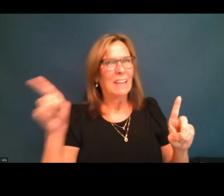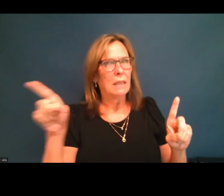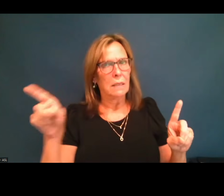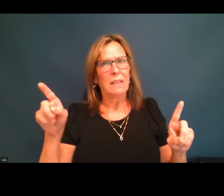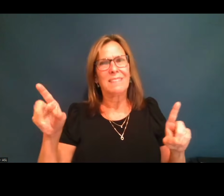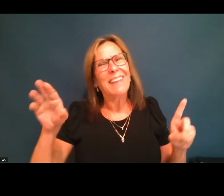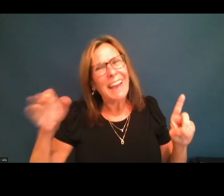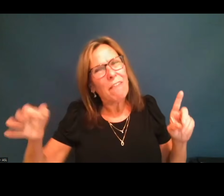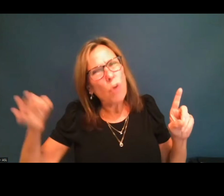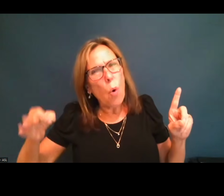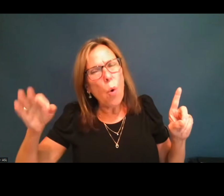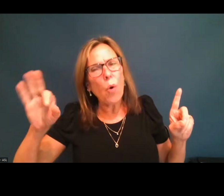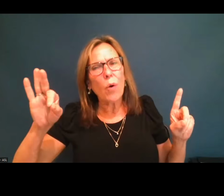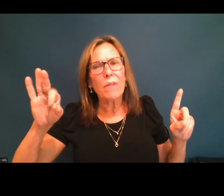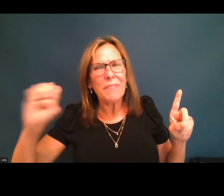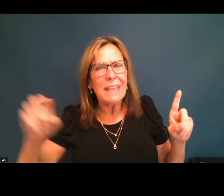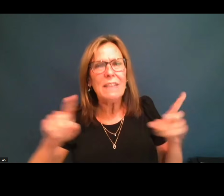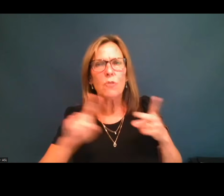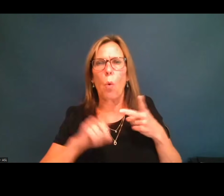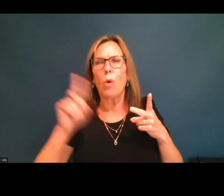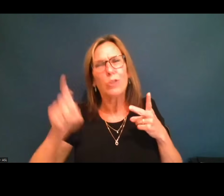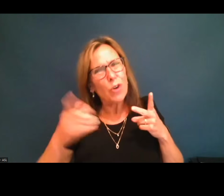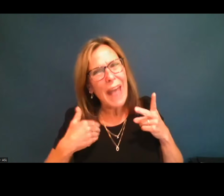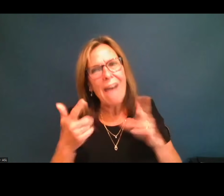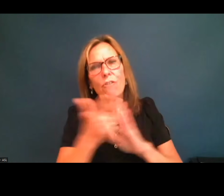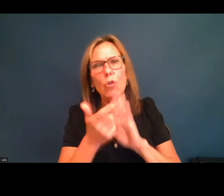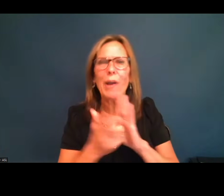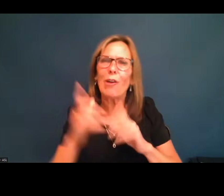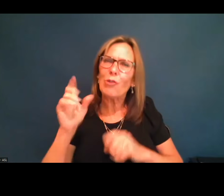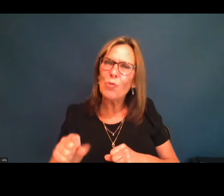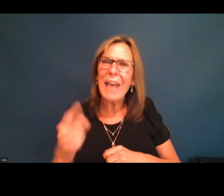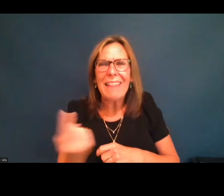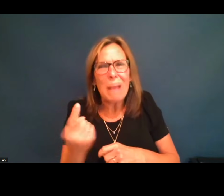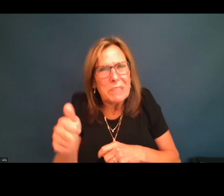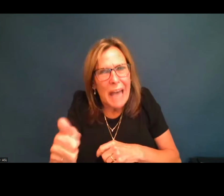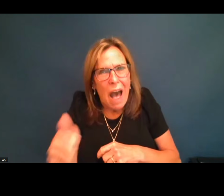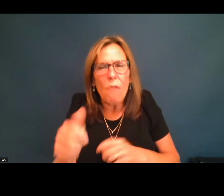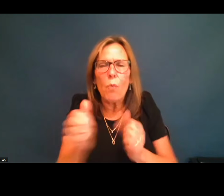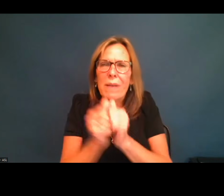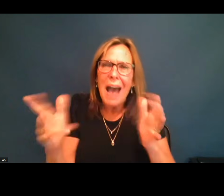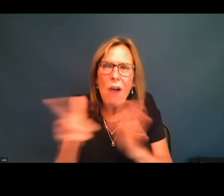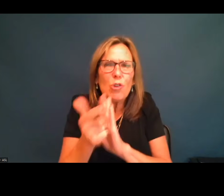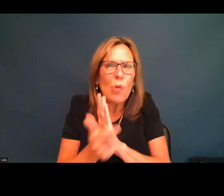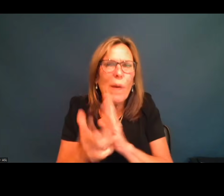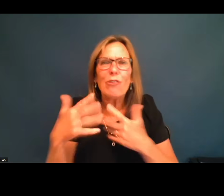so you don't need either of those when you come to our agency, There's no filing fee,